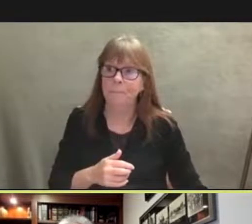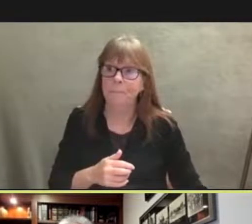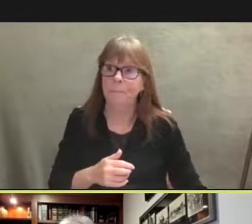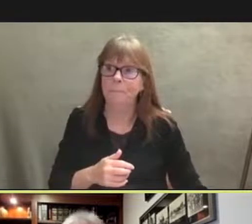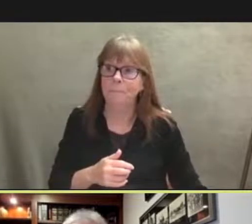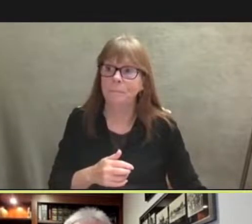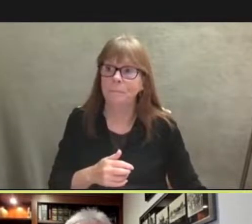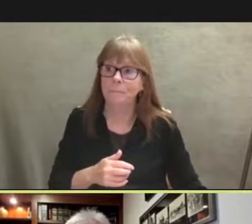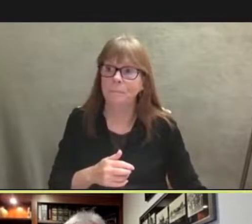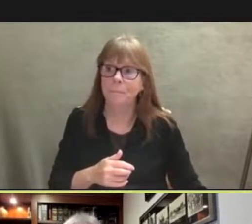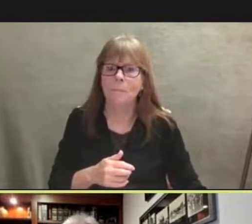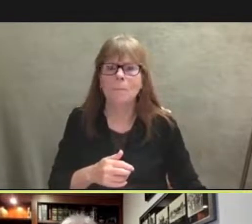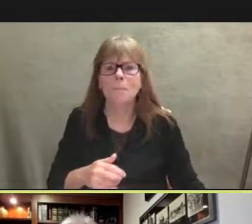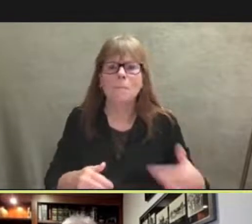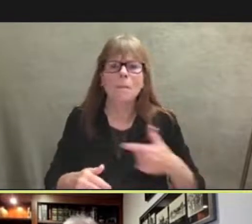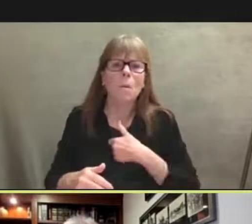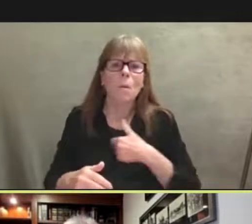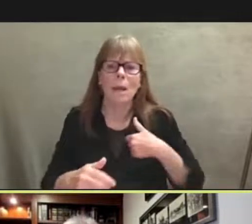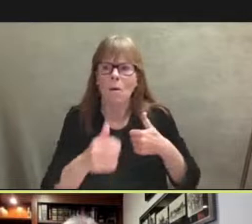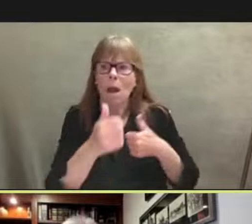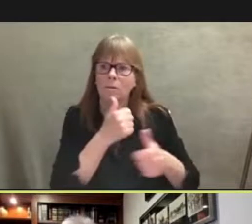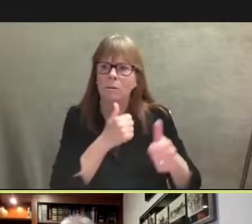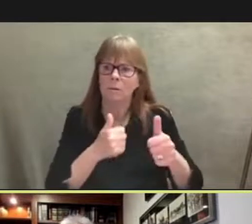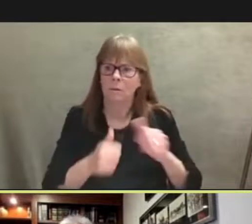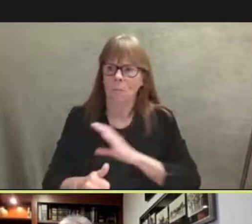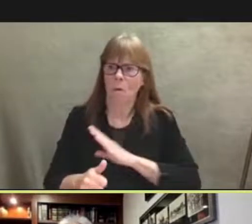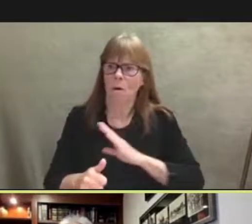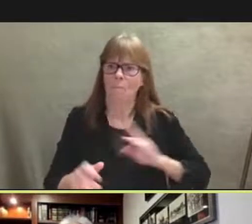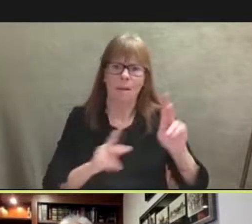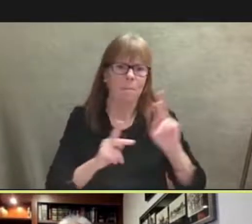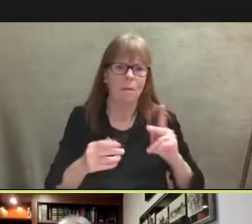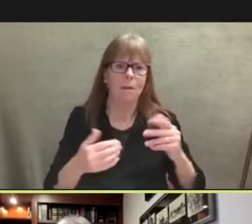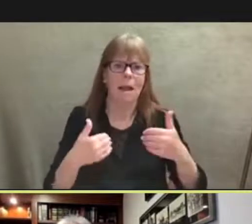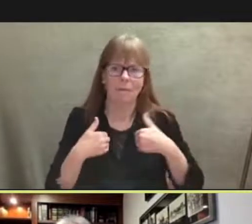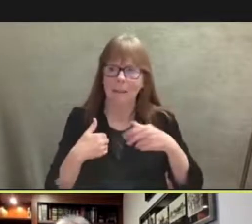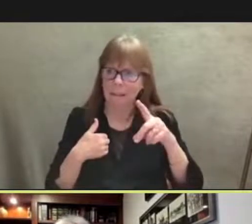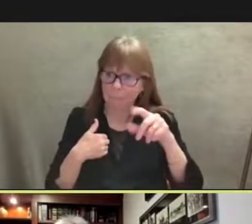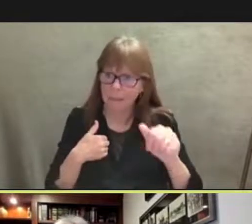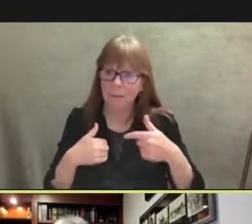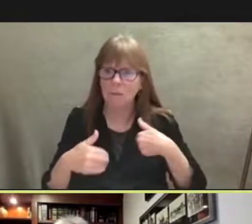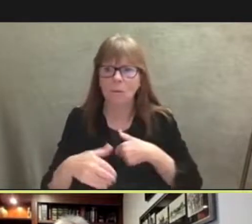We serve as a federal voice for people with disabilities, and we render advice in 14 policy